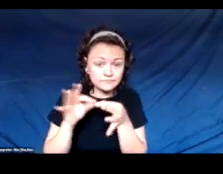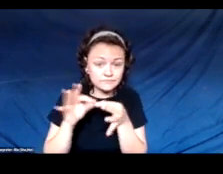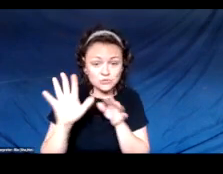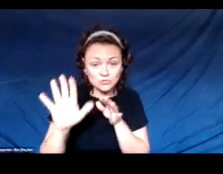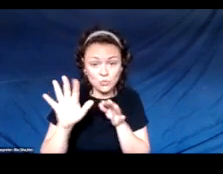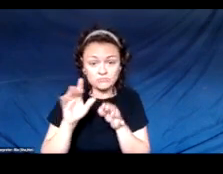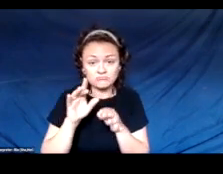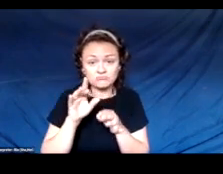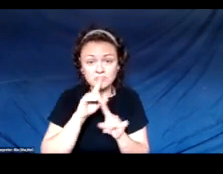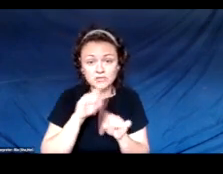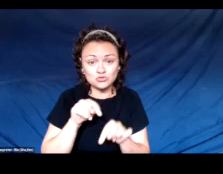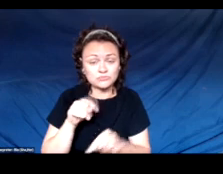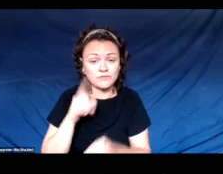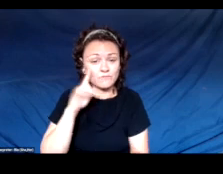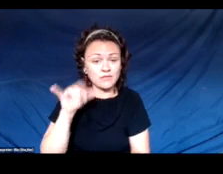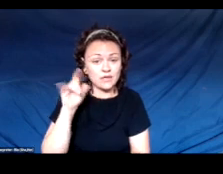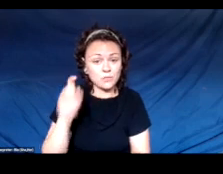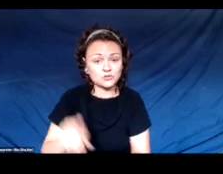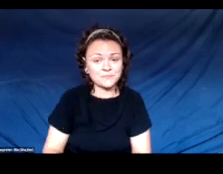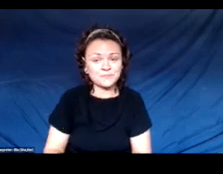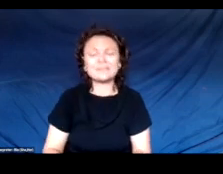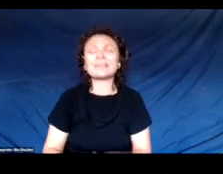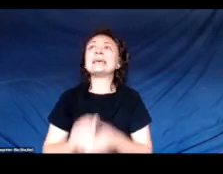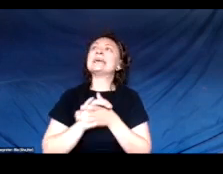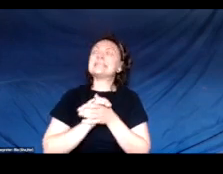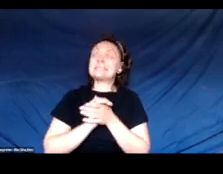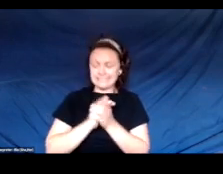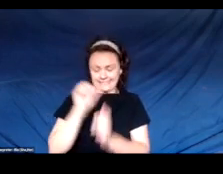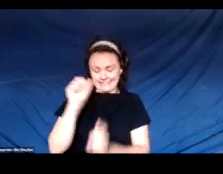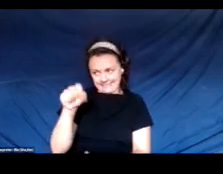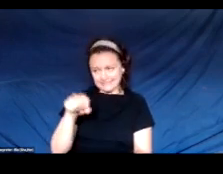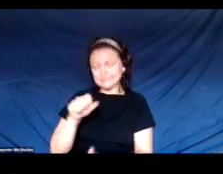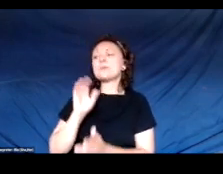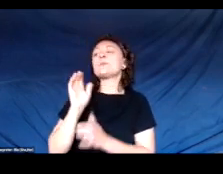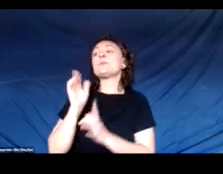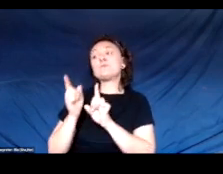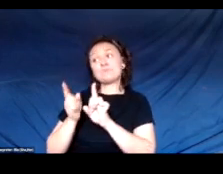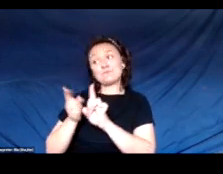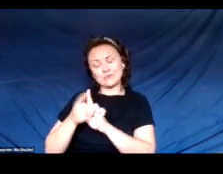Yes. First of all I'm going to be honest and say it's